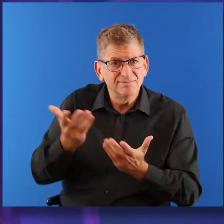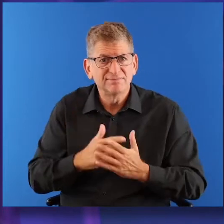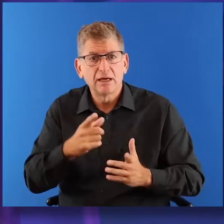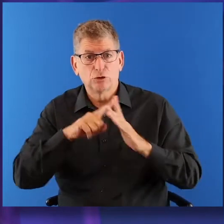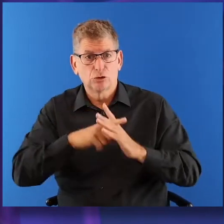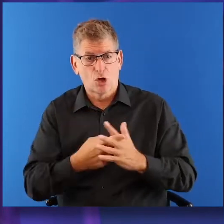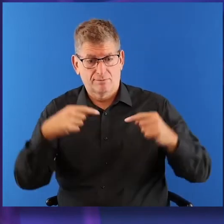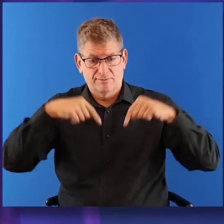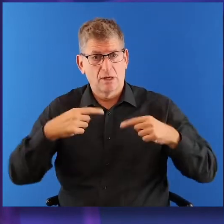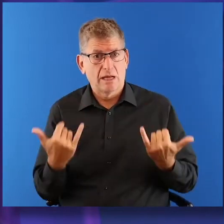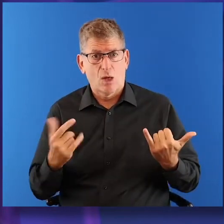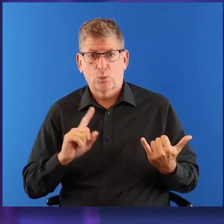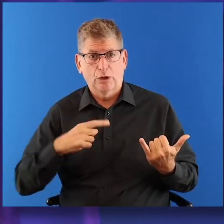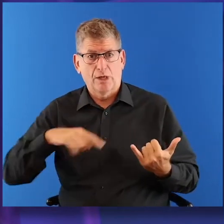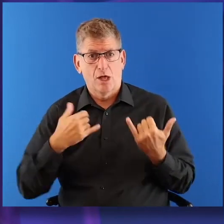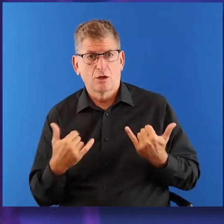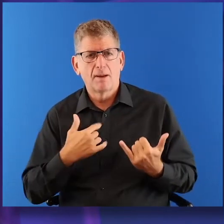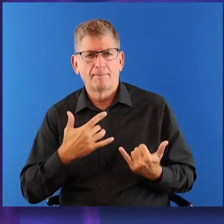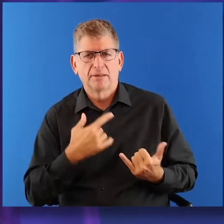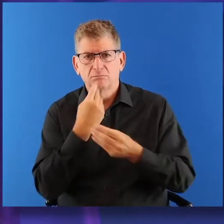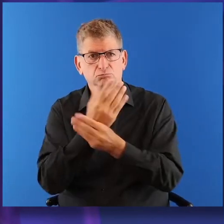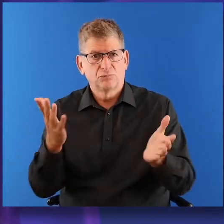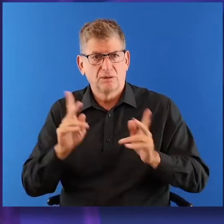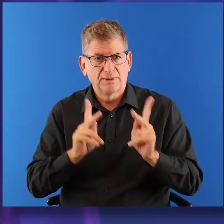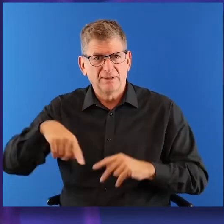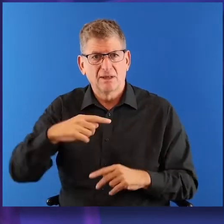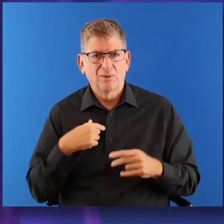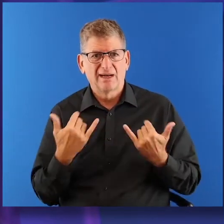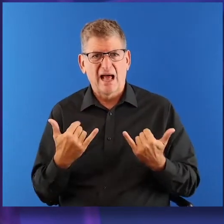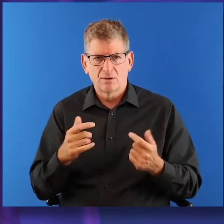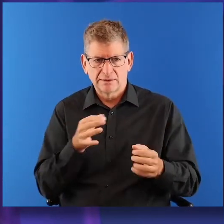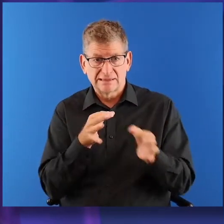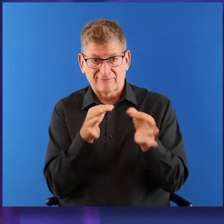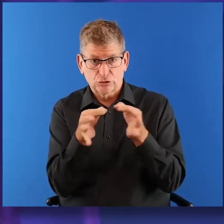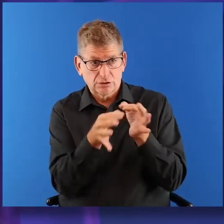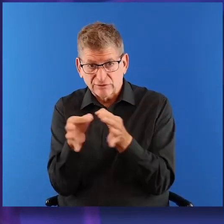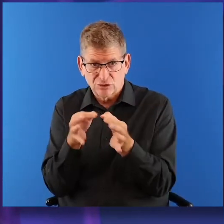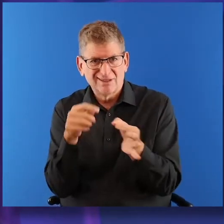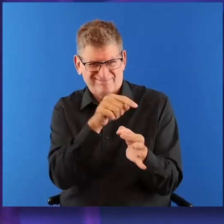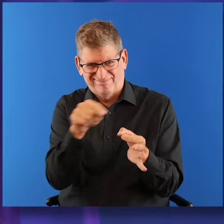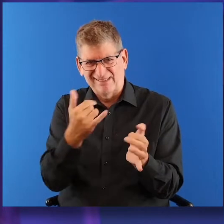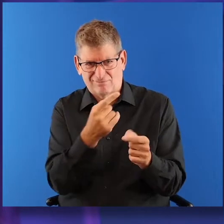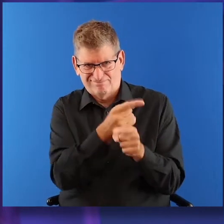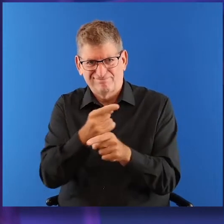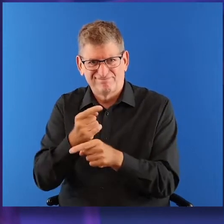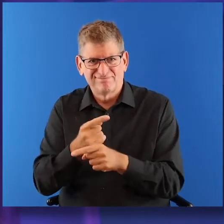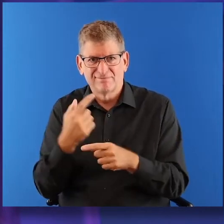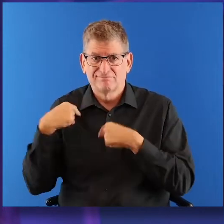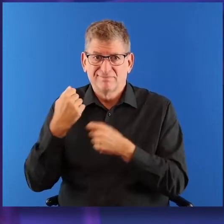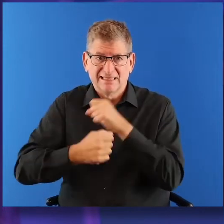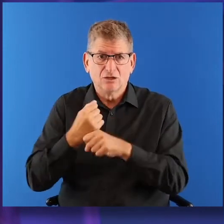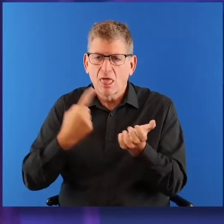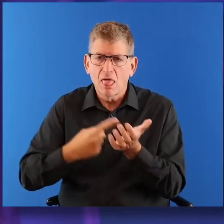For years we've been talking about health disparities, and I think that we were entering